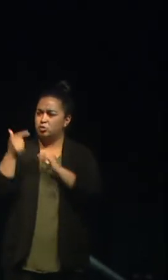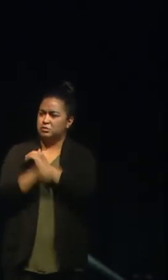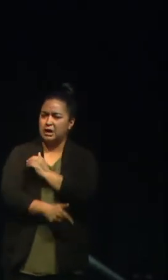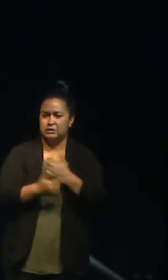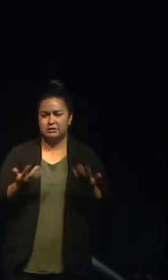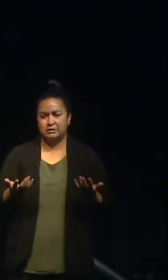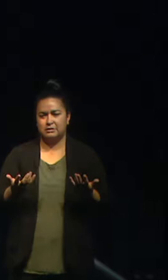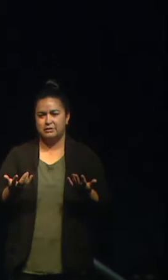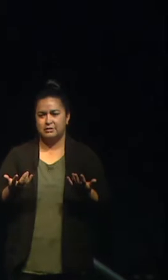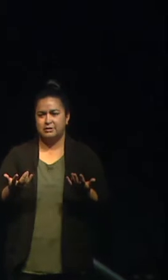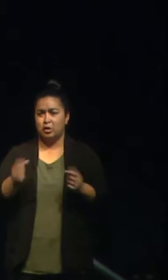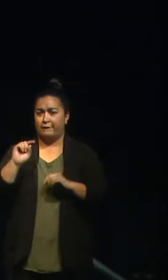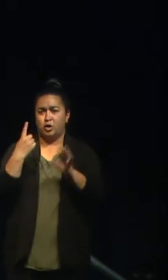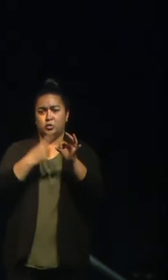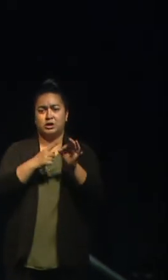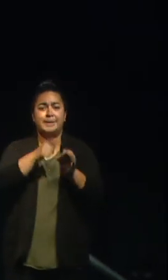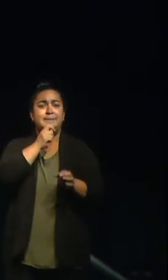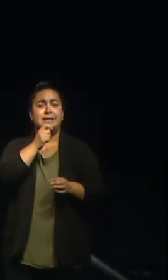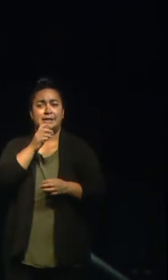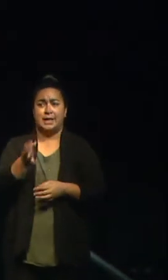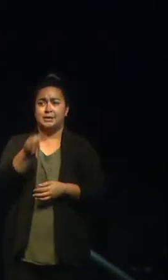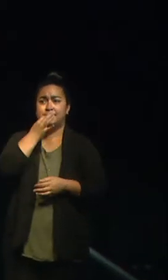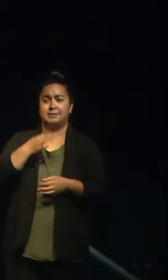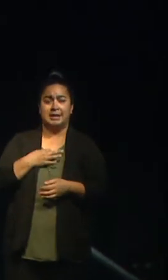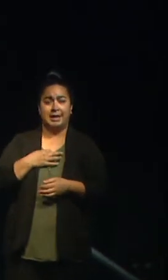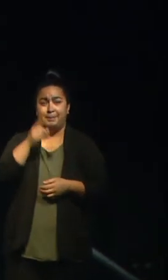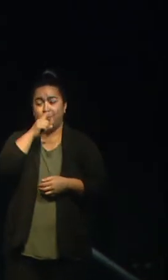get asked in the media, is yeah but what will it cost?